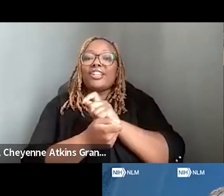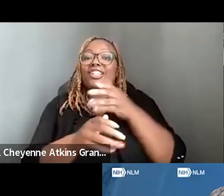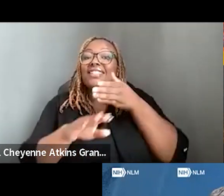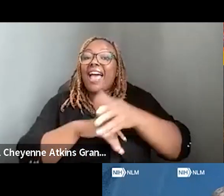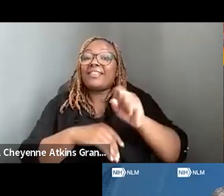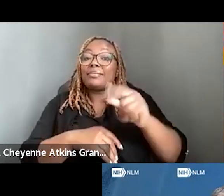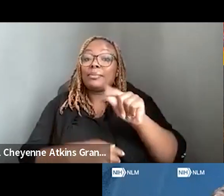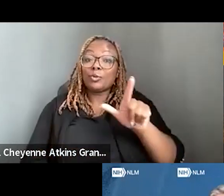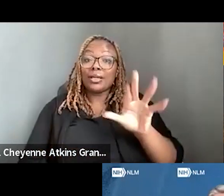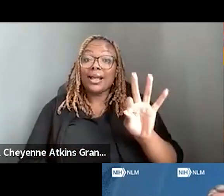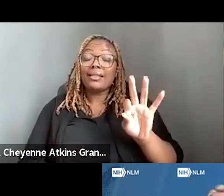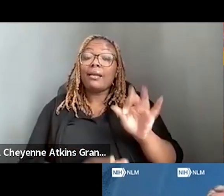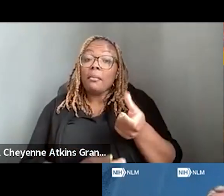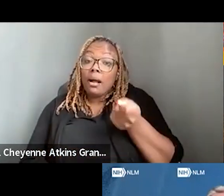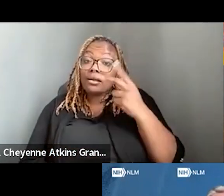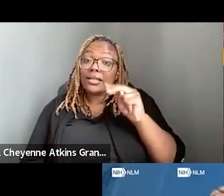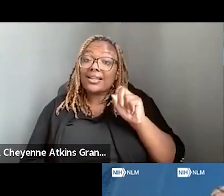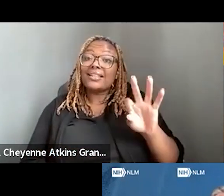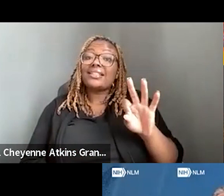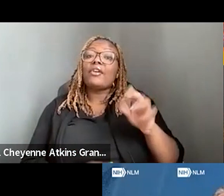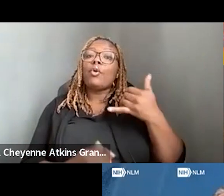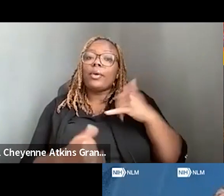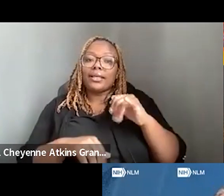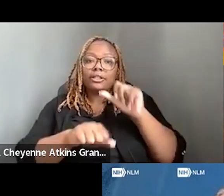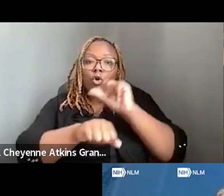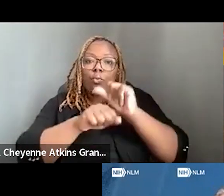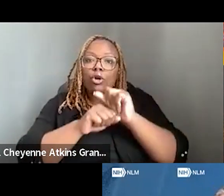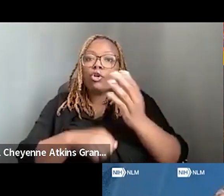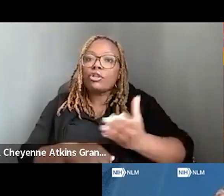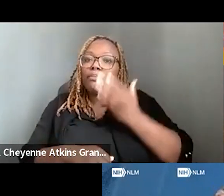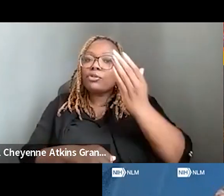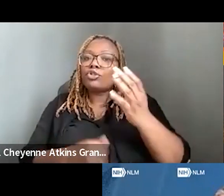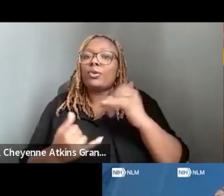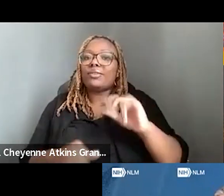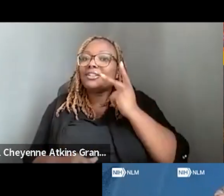However, at NSF, we can still work on that proposal. We still see it. We're not deleting anything.